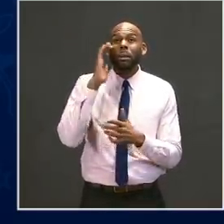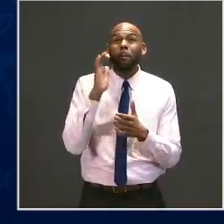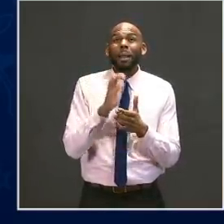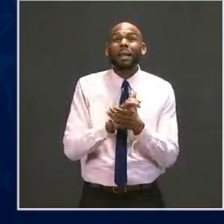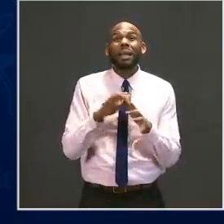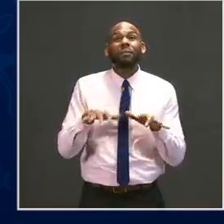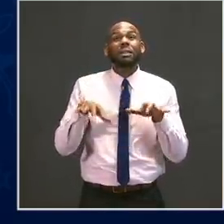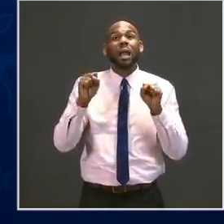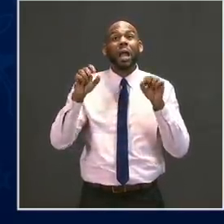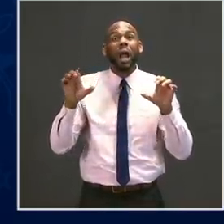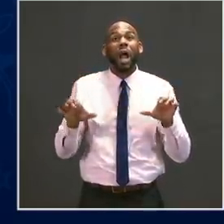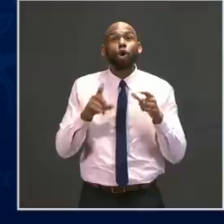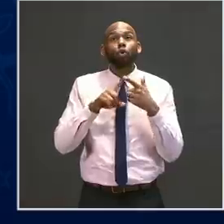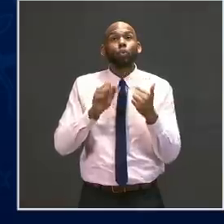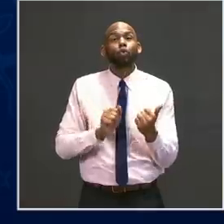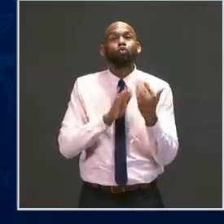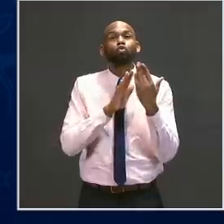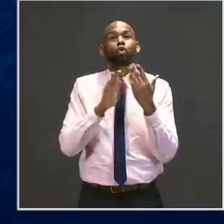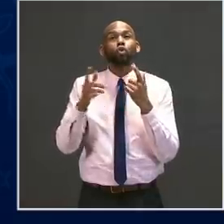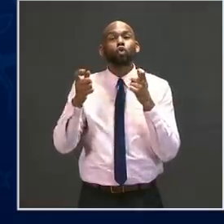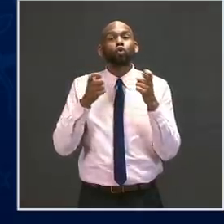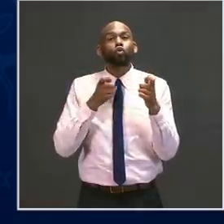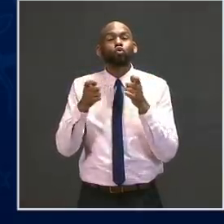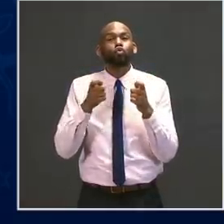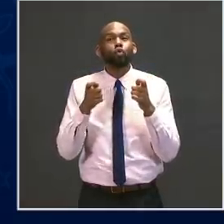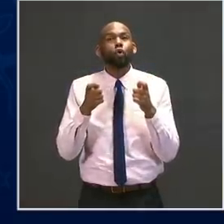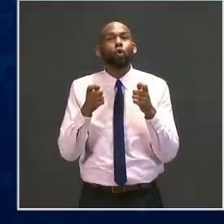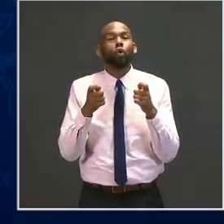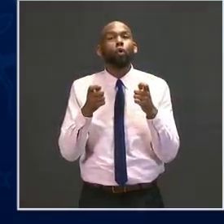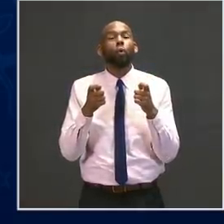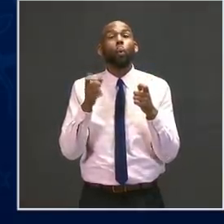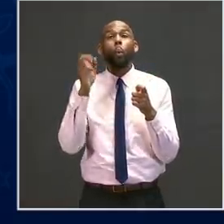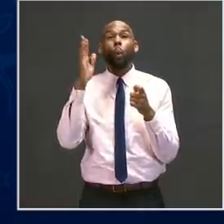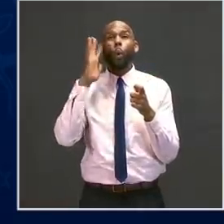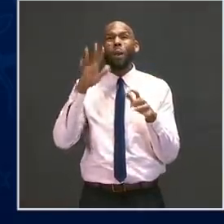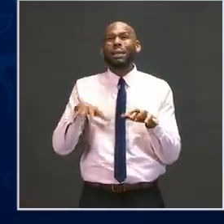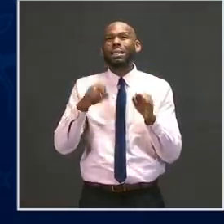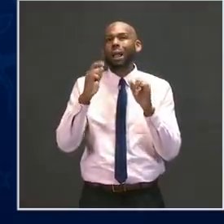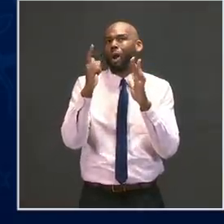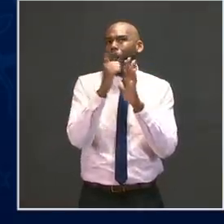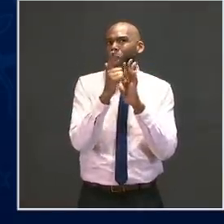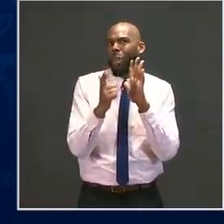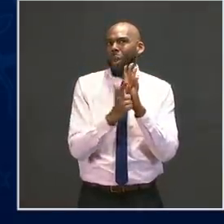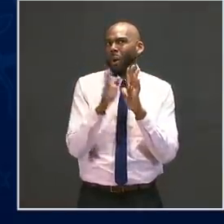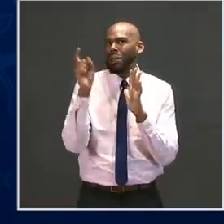to address gun control, or is it going to take a legislative approach? And if it can -- if you do believe it can take --